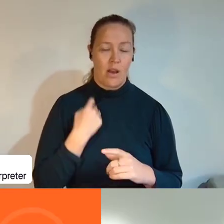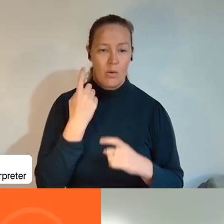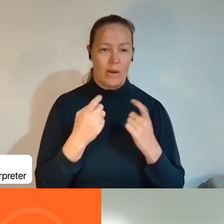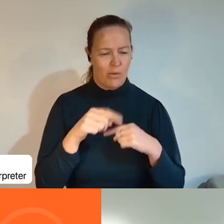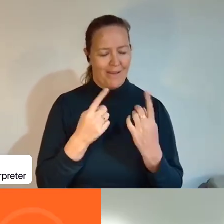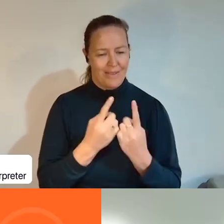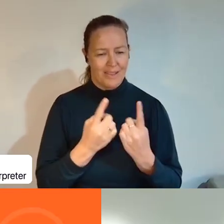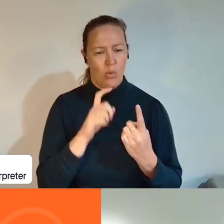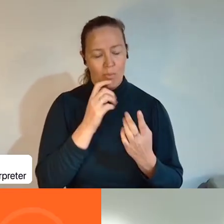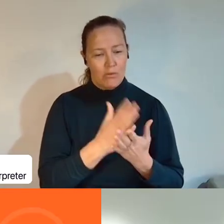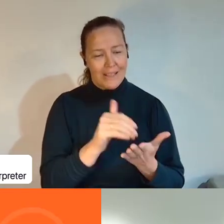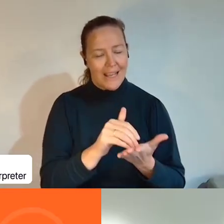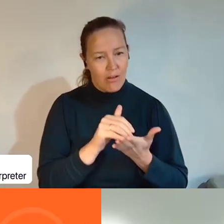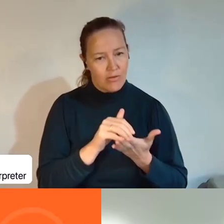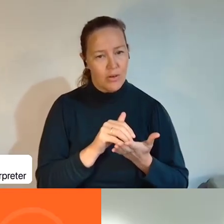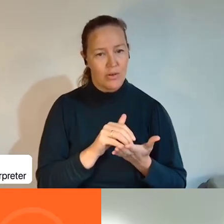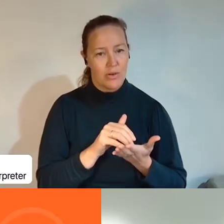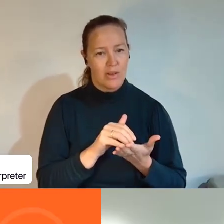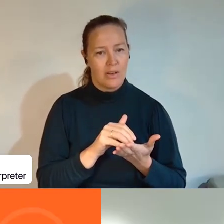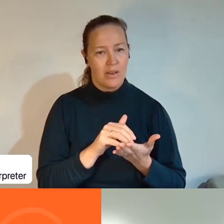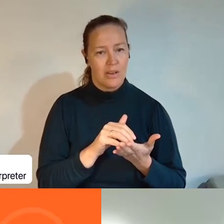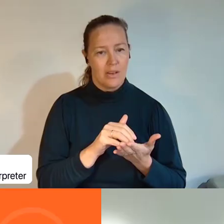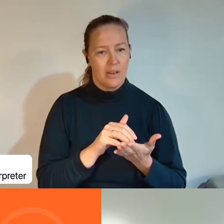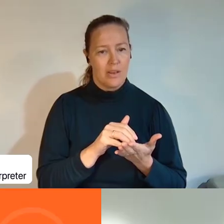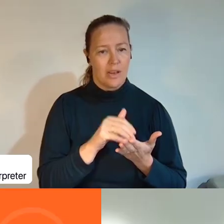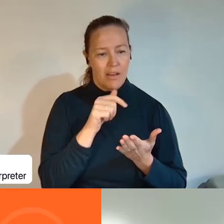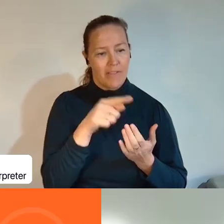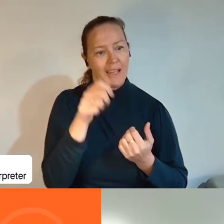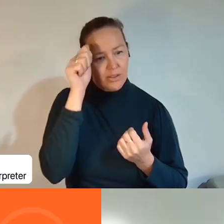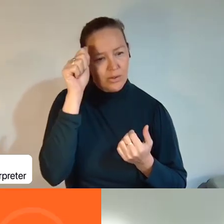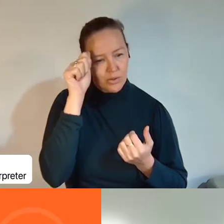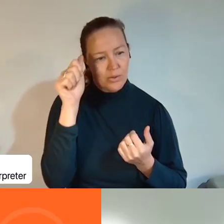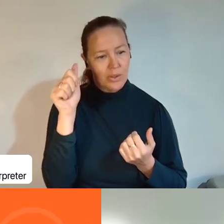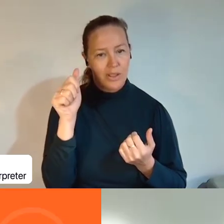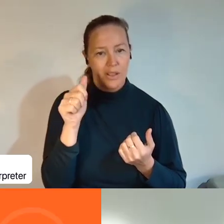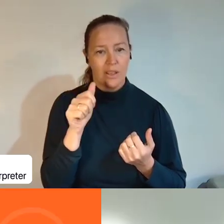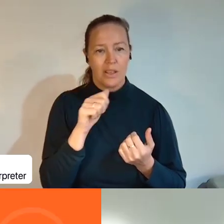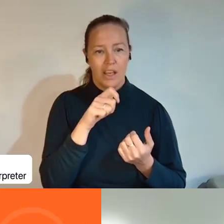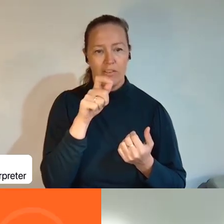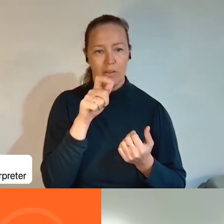helpful for, at the start, if they'd been told if the person was halfway through, it's almost,